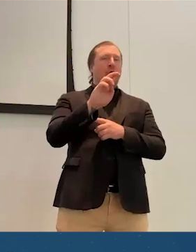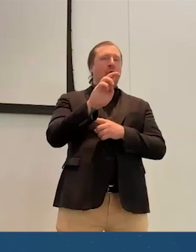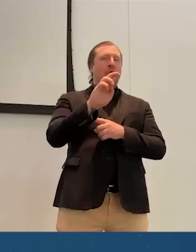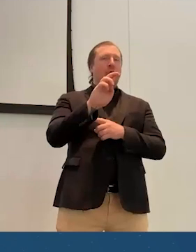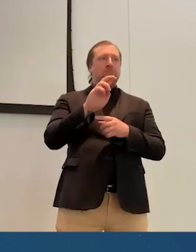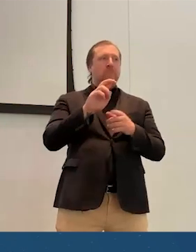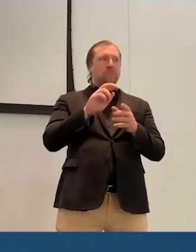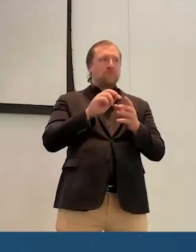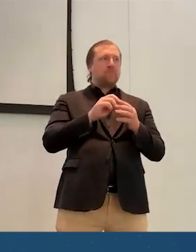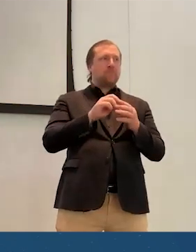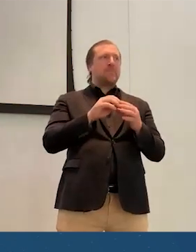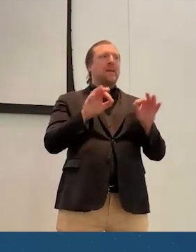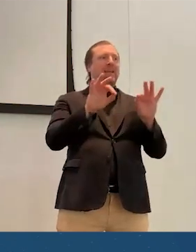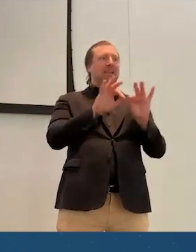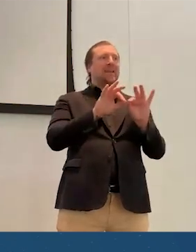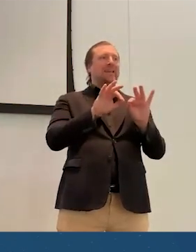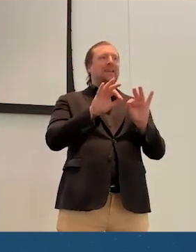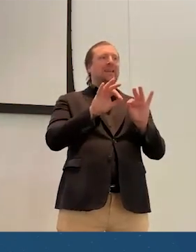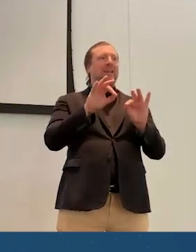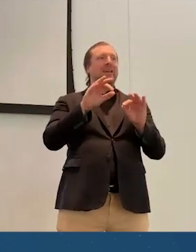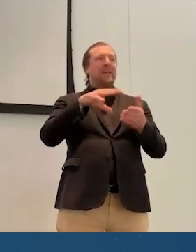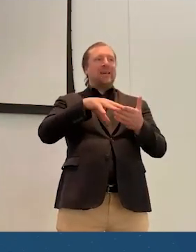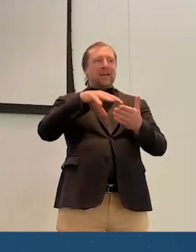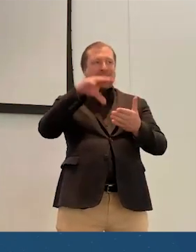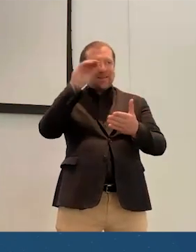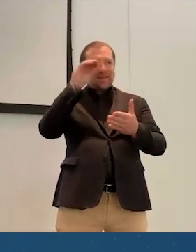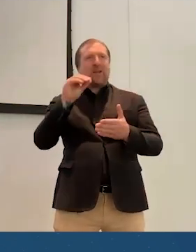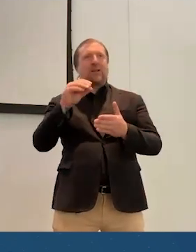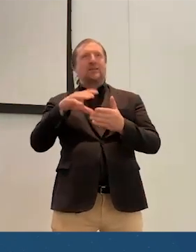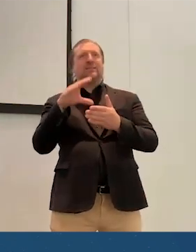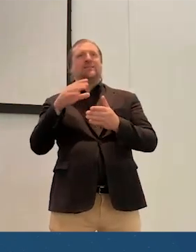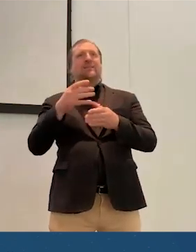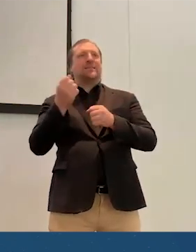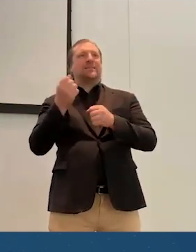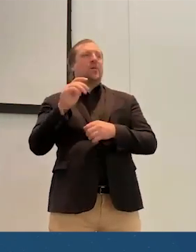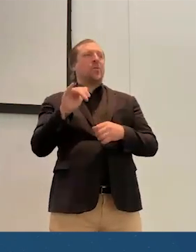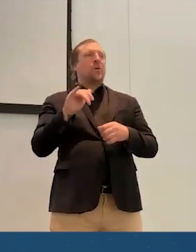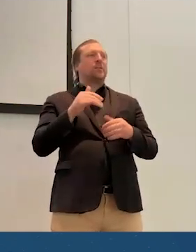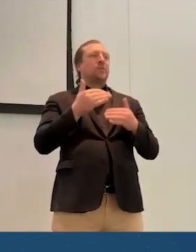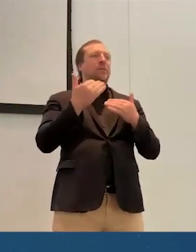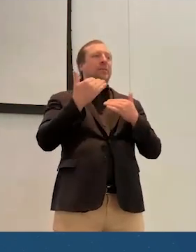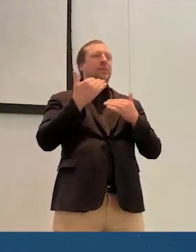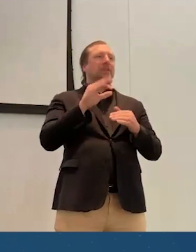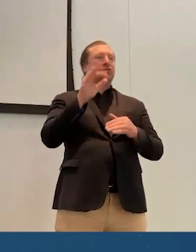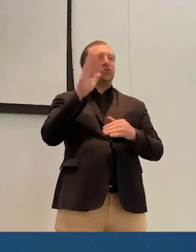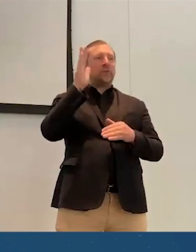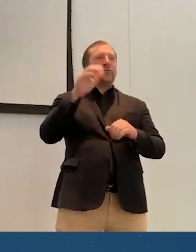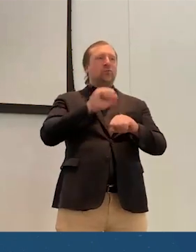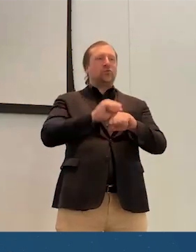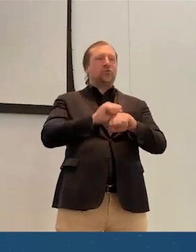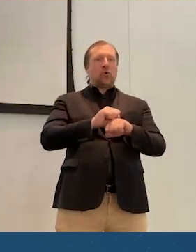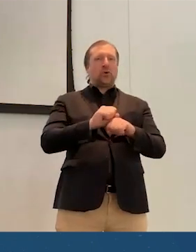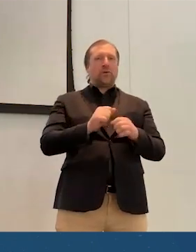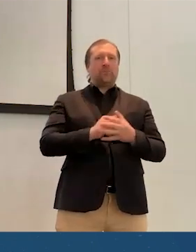on the future directions. So let's get started without further ado.